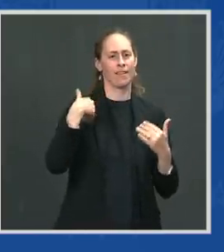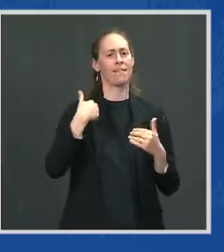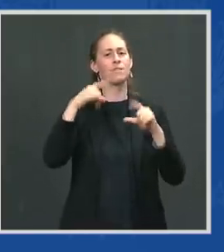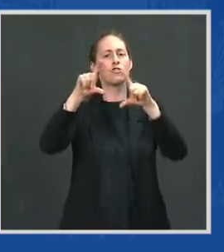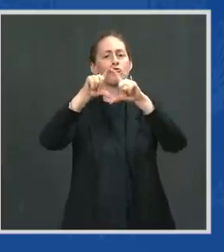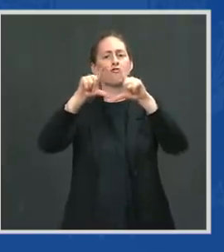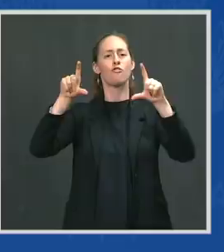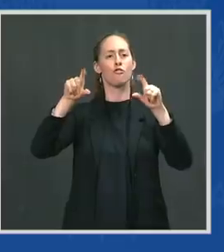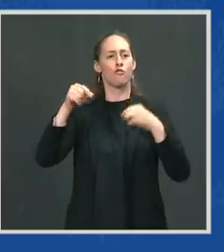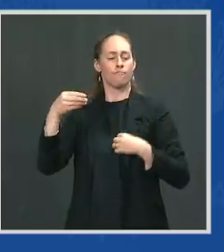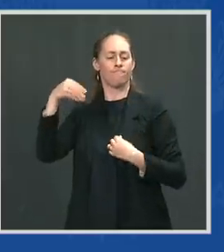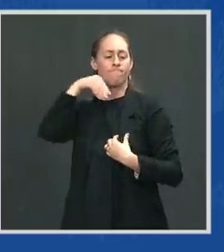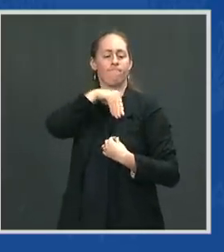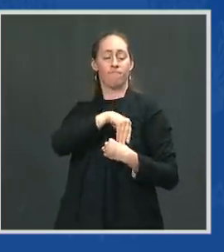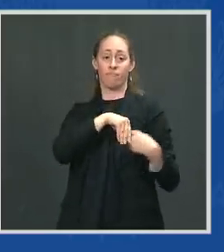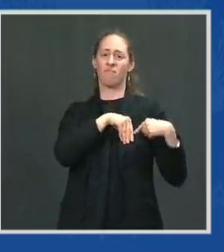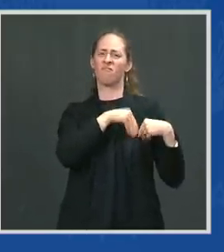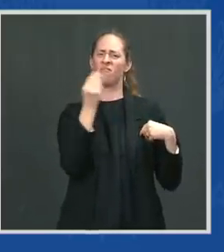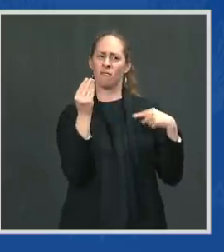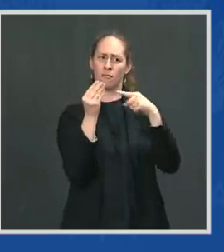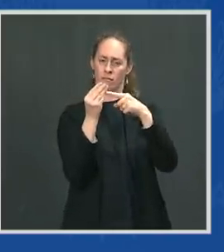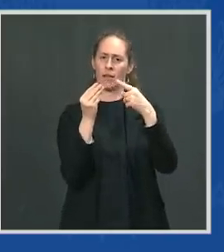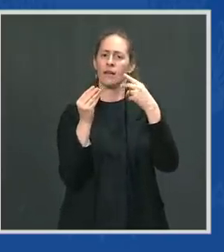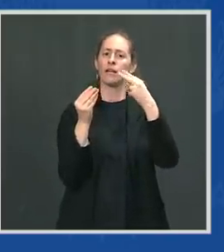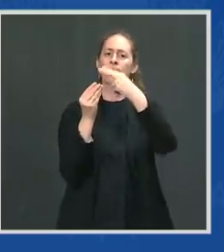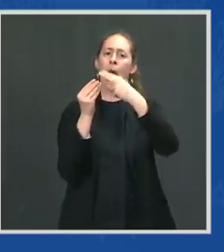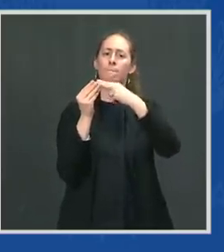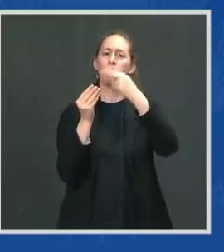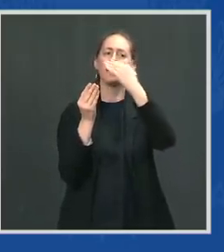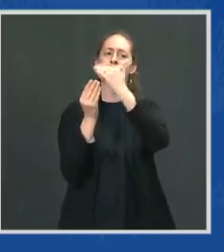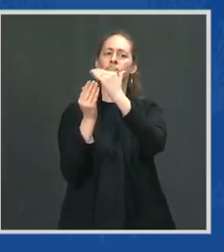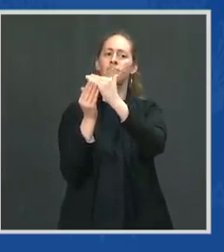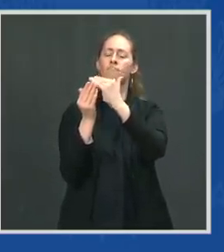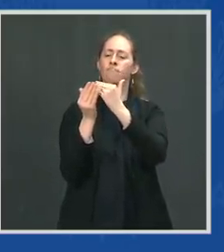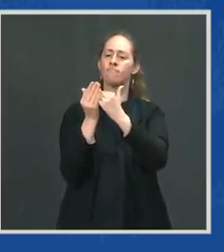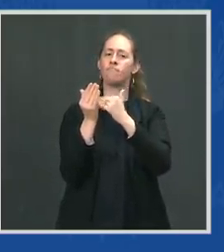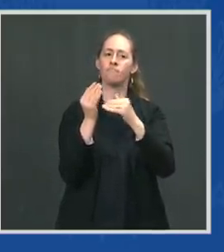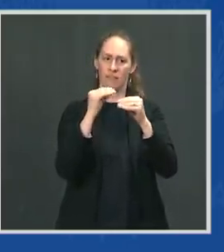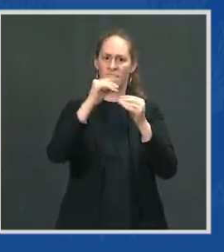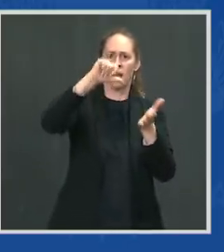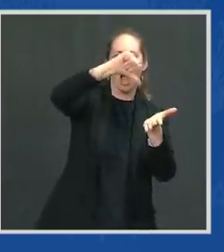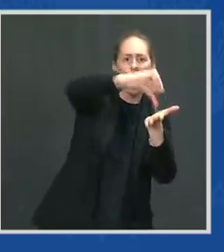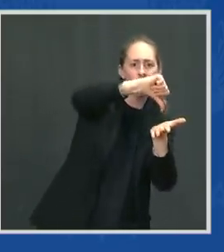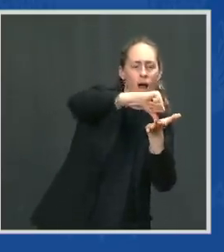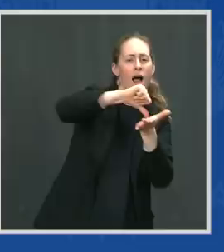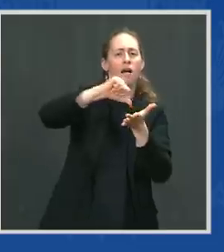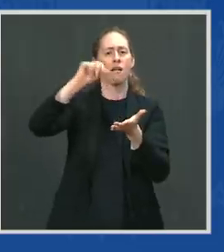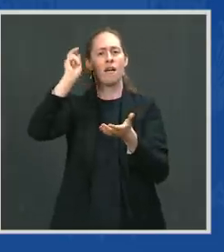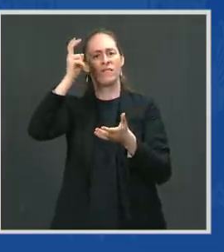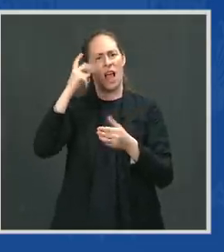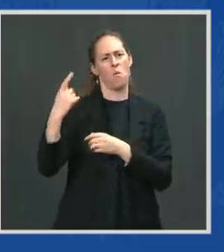killed in Iraq and Afghanistan. That exact number, not an approximation or rounded-off number --